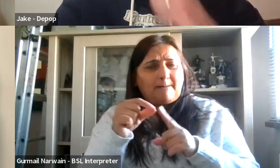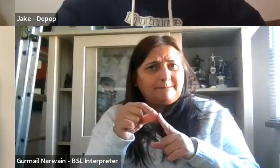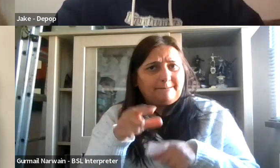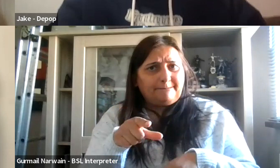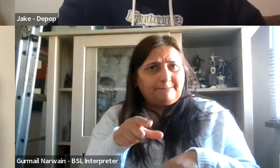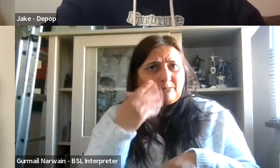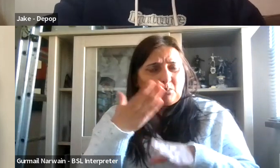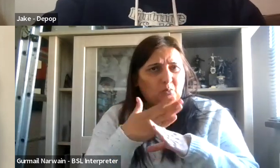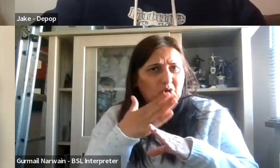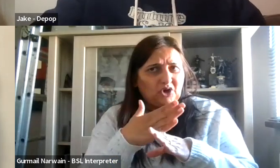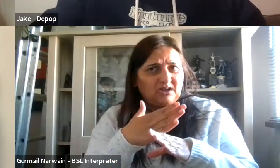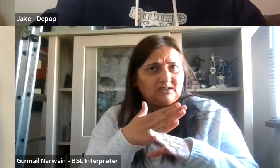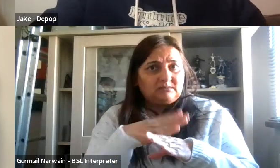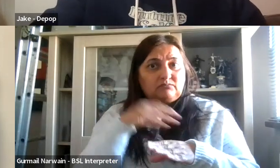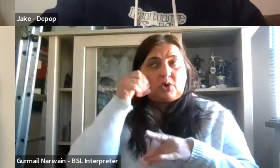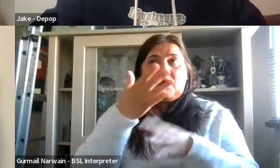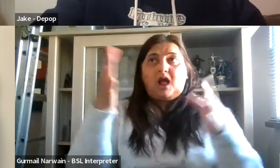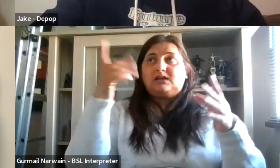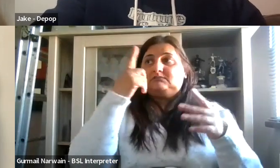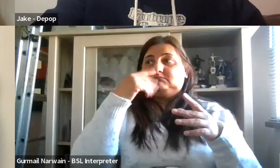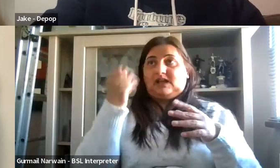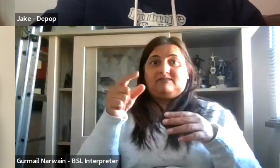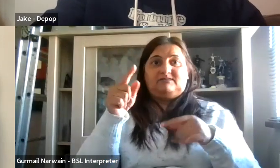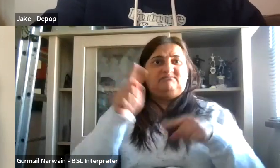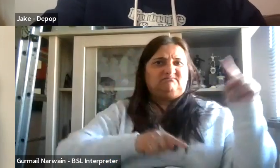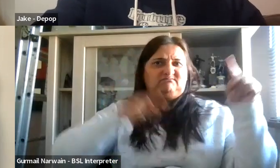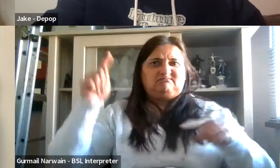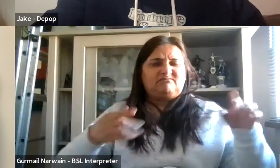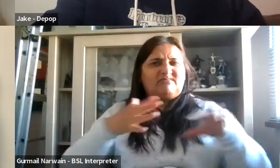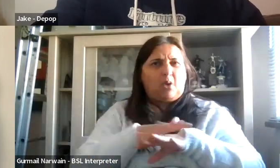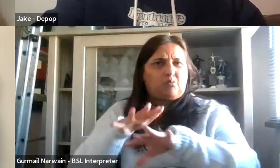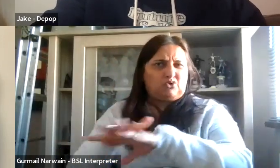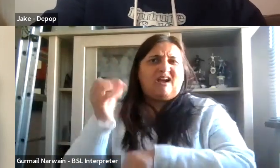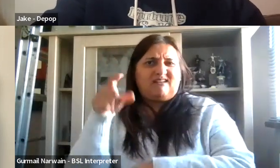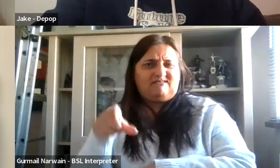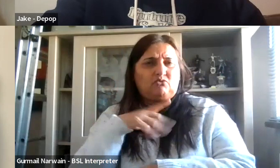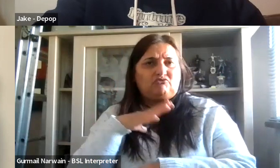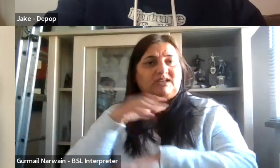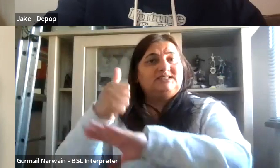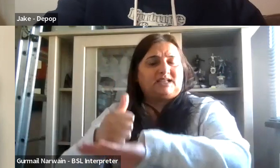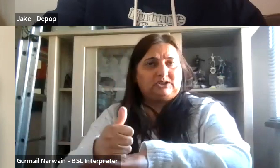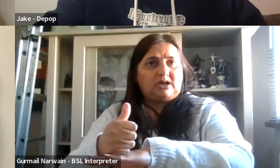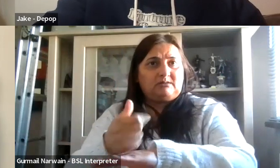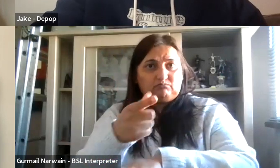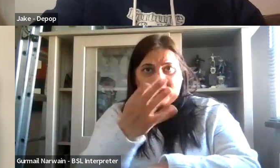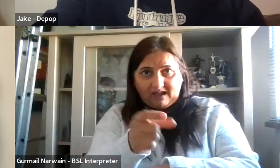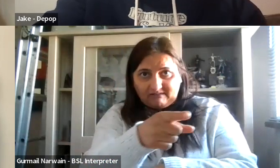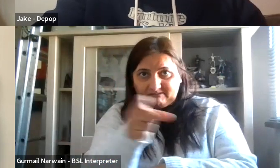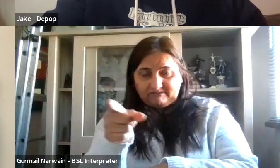While they're working. I know lots of people have sort of various networks and things set set up. A lot of people have various networks set up. It says there's something like that.